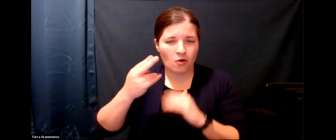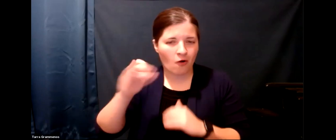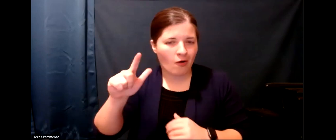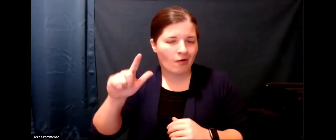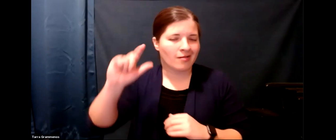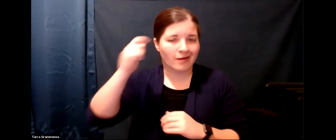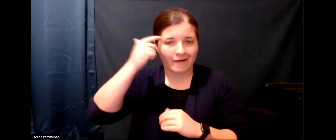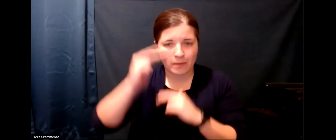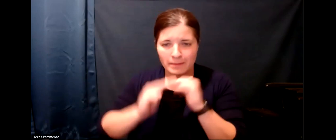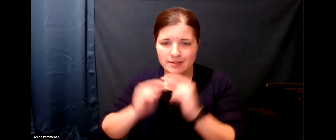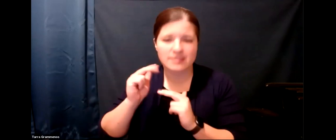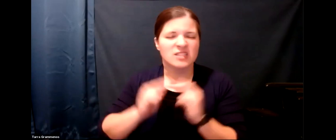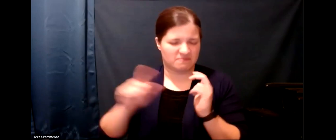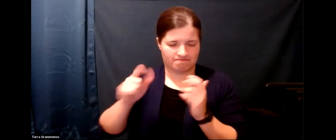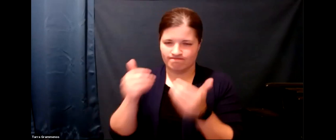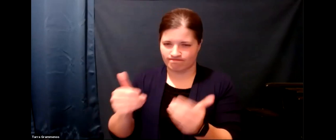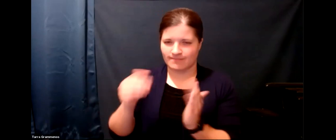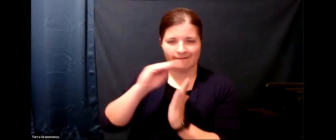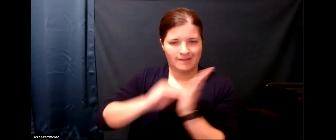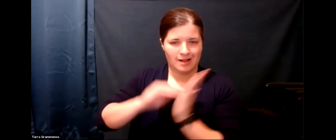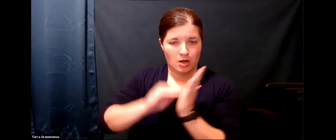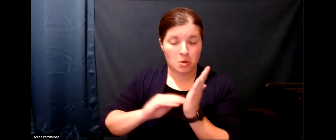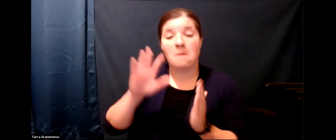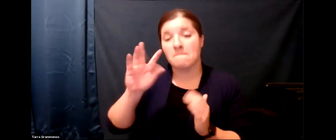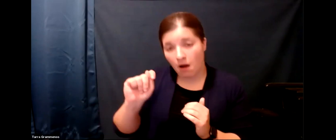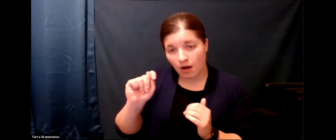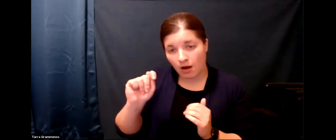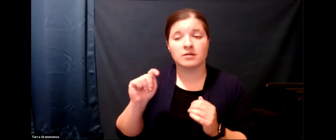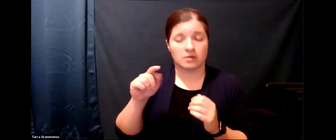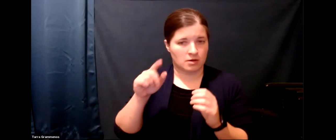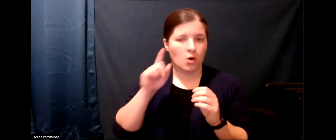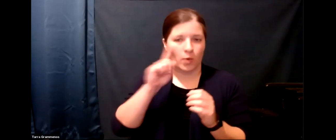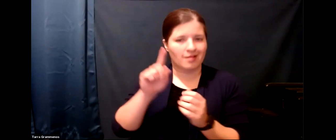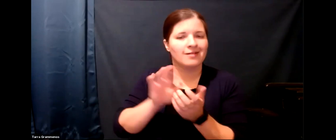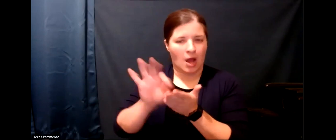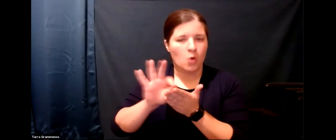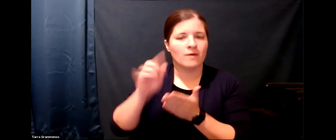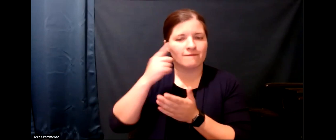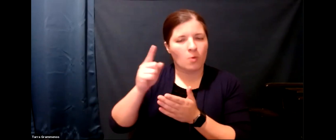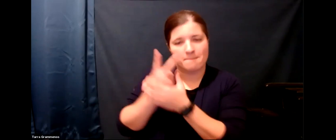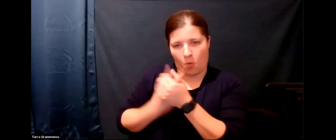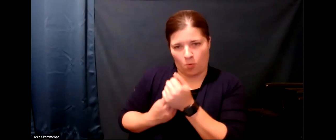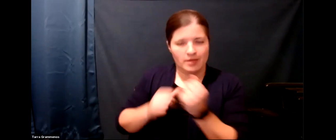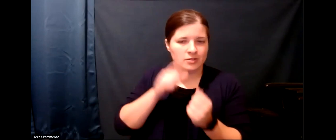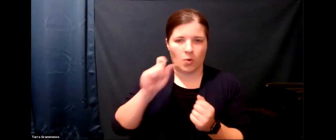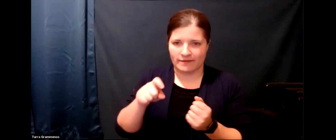still have to fill out the form again. The good news is it will count for both elections. You don't have to do it for both the Primary and the